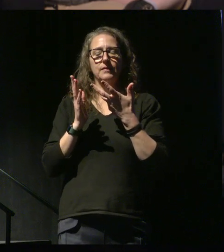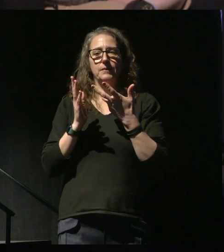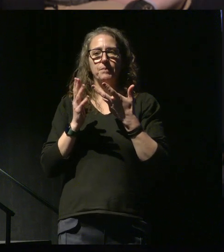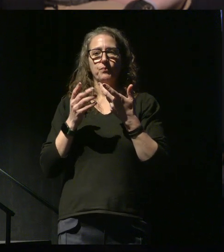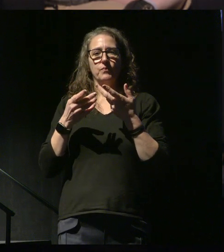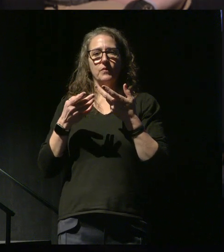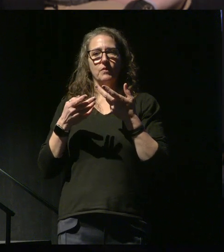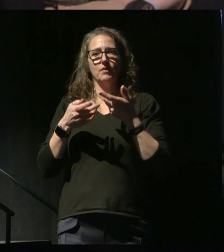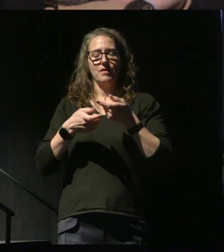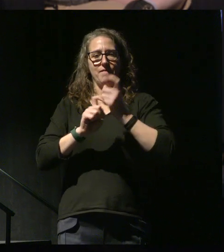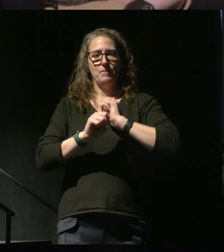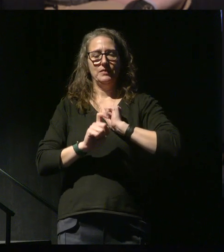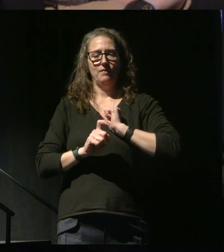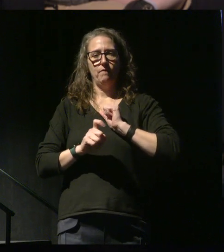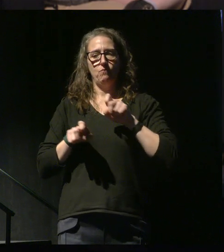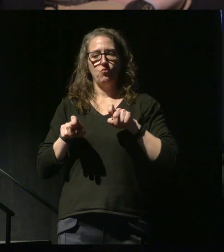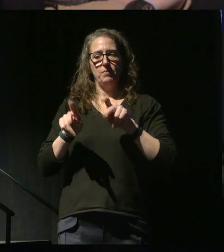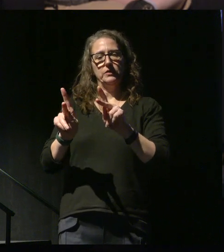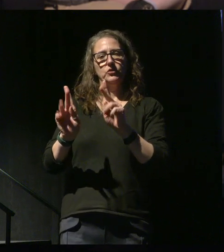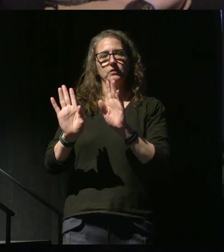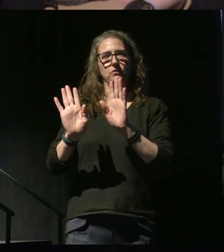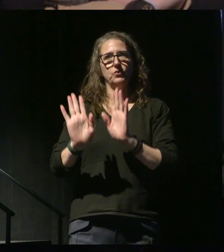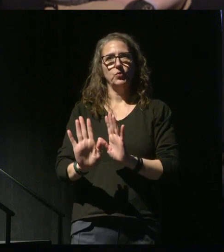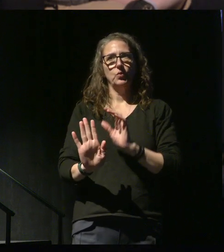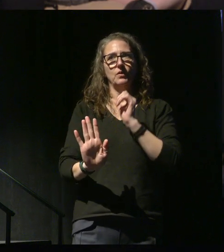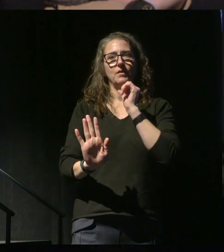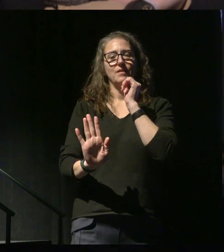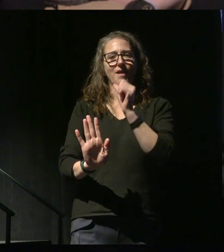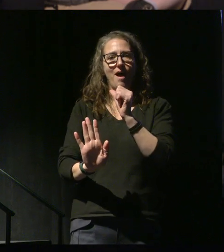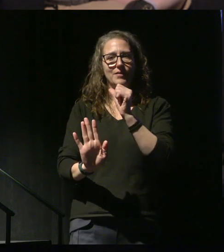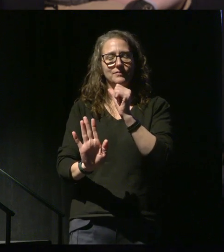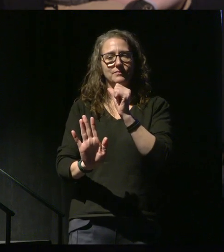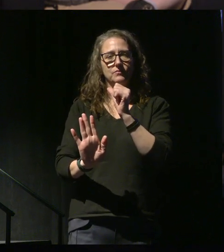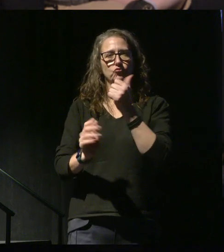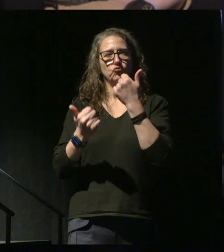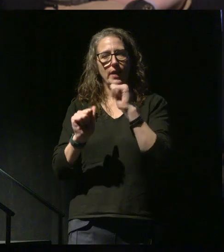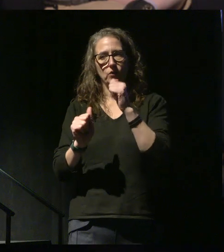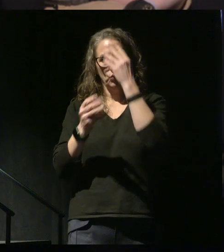where I'm not seeking to inform or educate